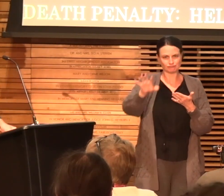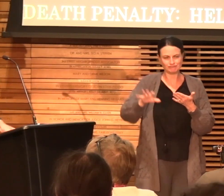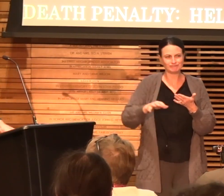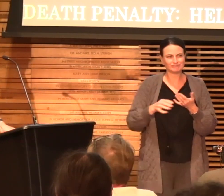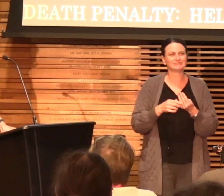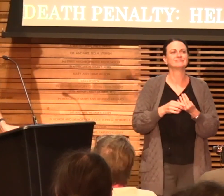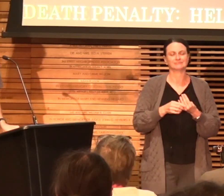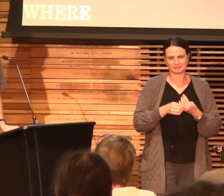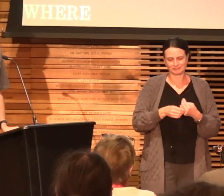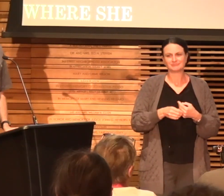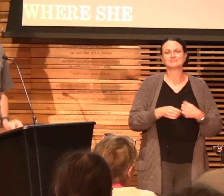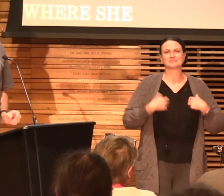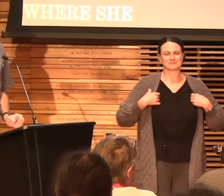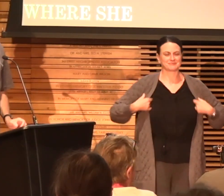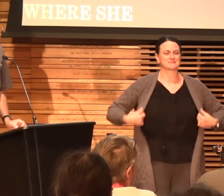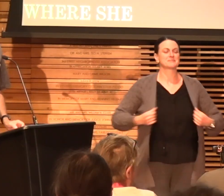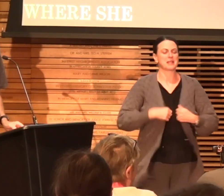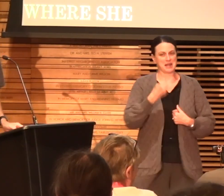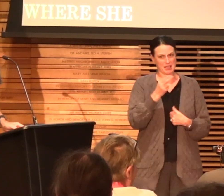where she talks about